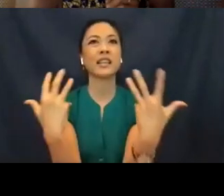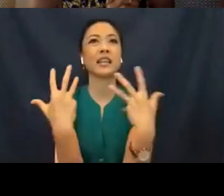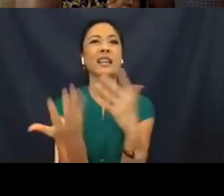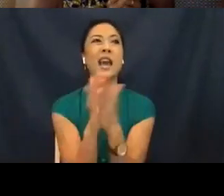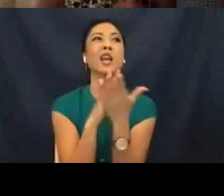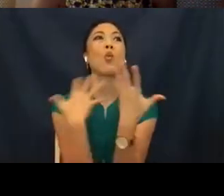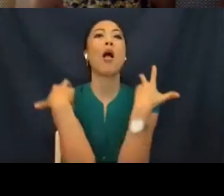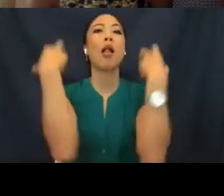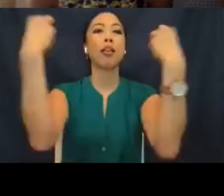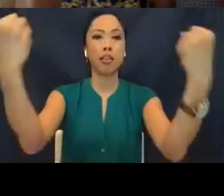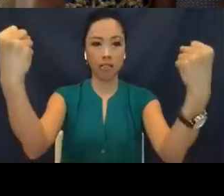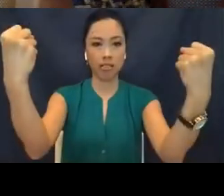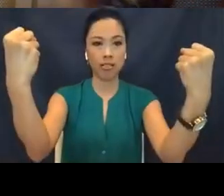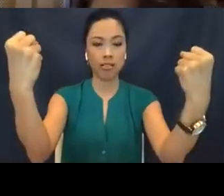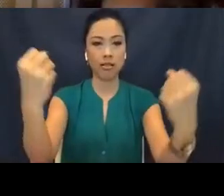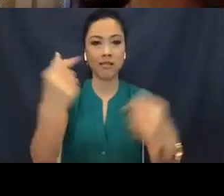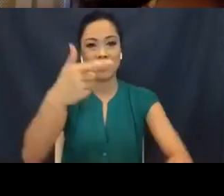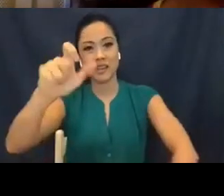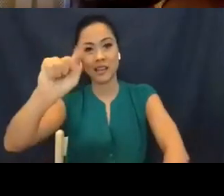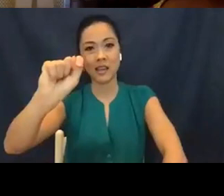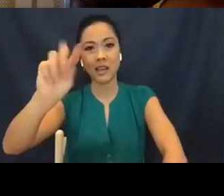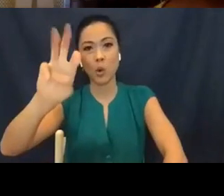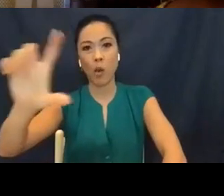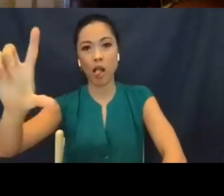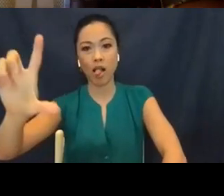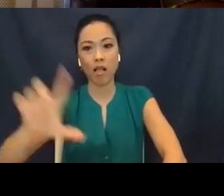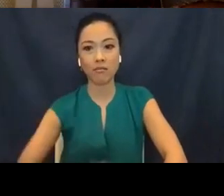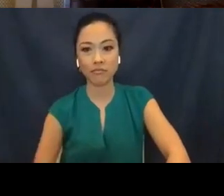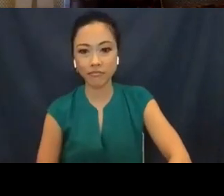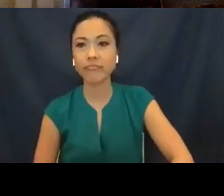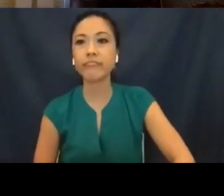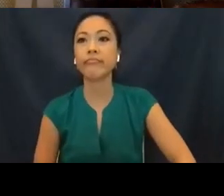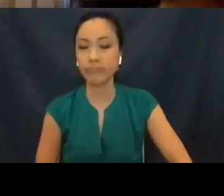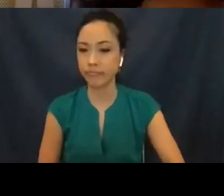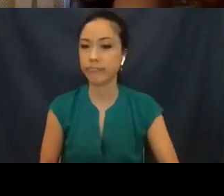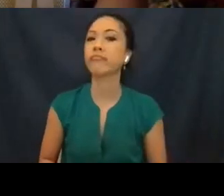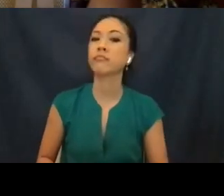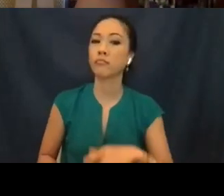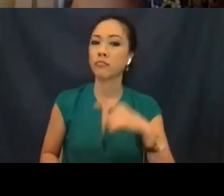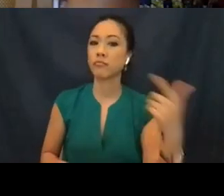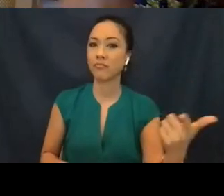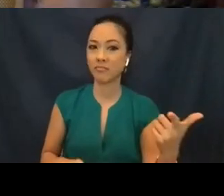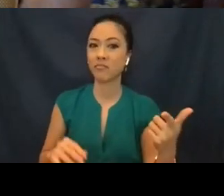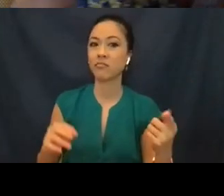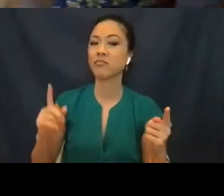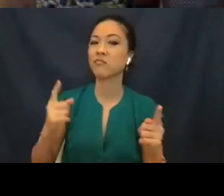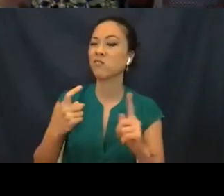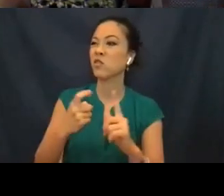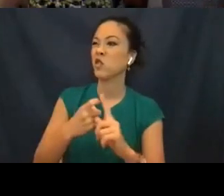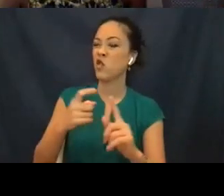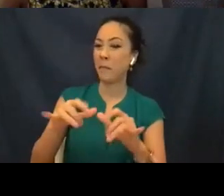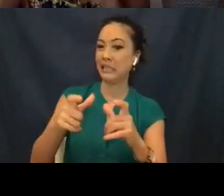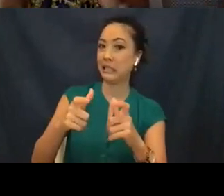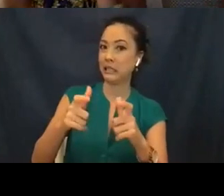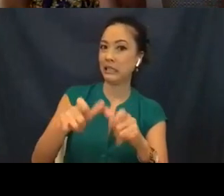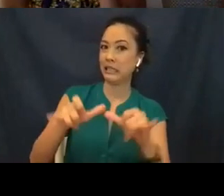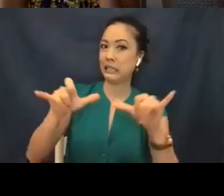and the only thing I would add from a scale standpoint. DTH is what I consider a medium